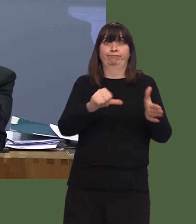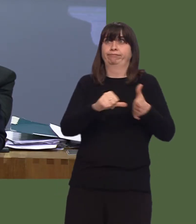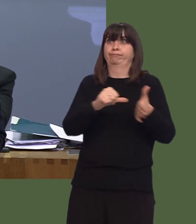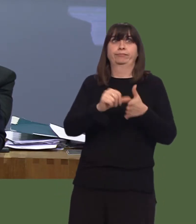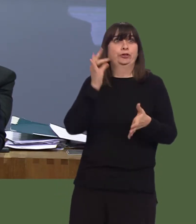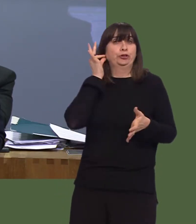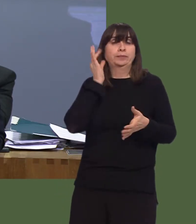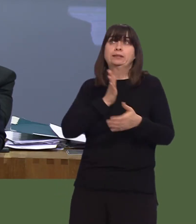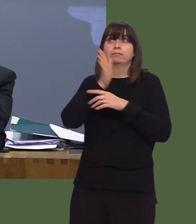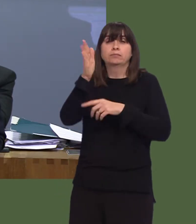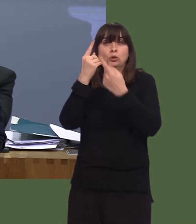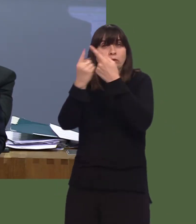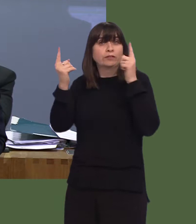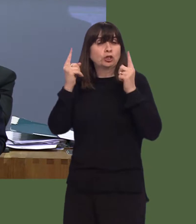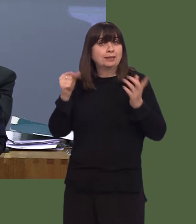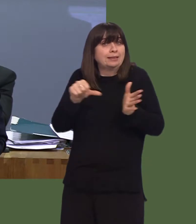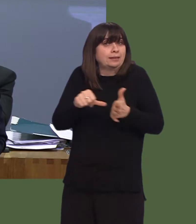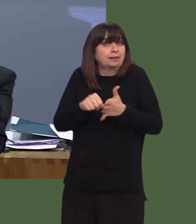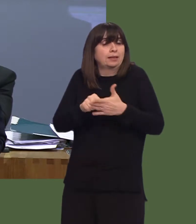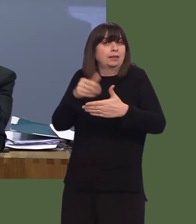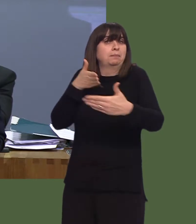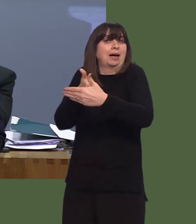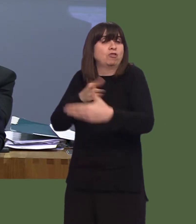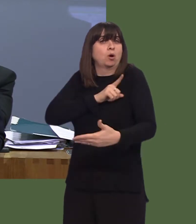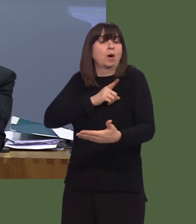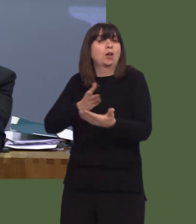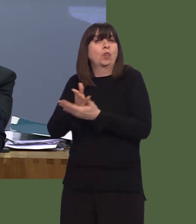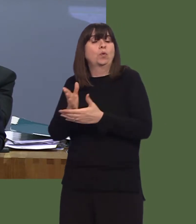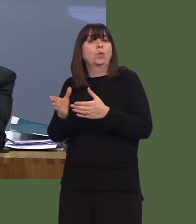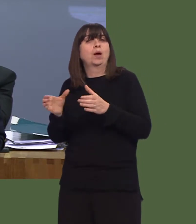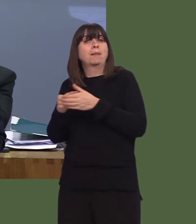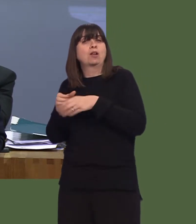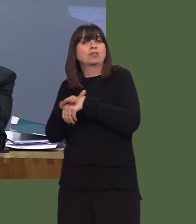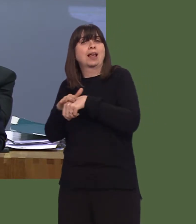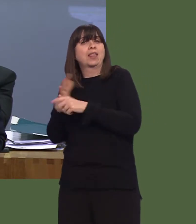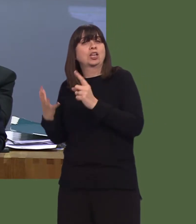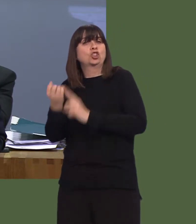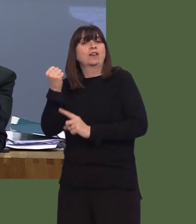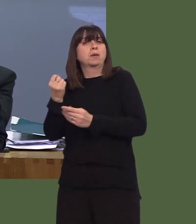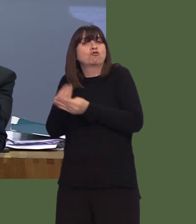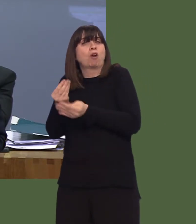access a university education, is the axing of the minority ethnic achievement grant.